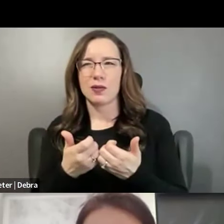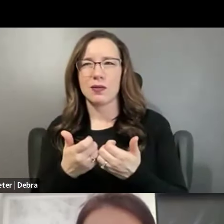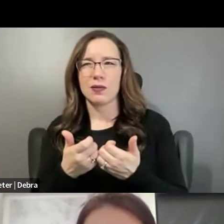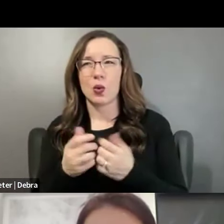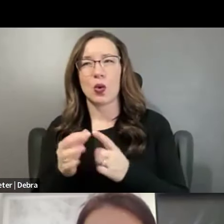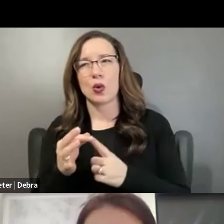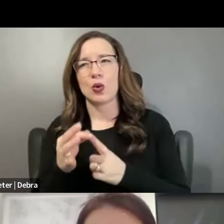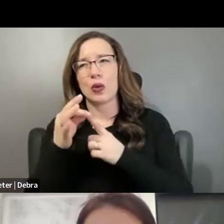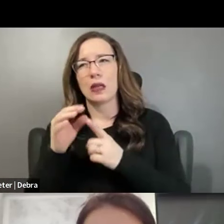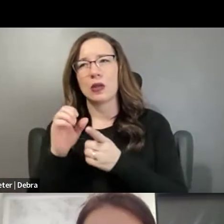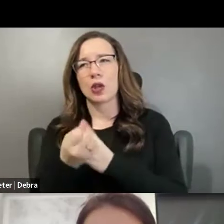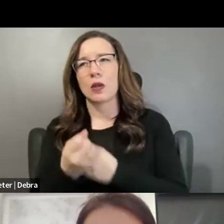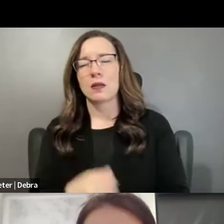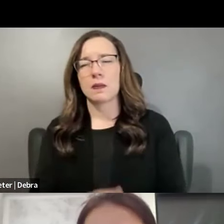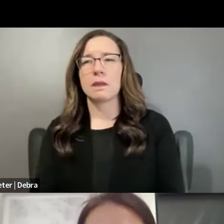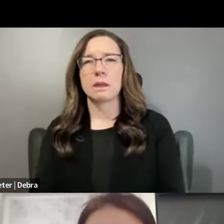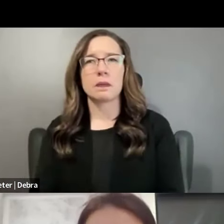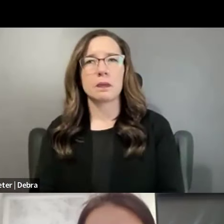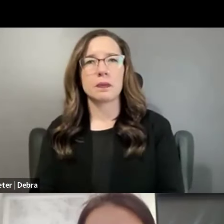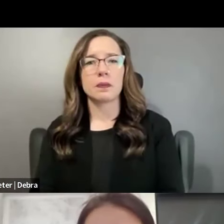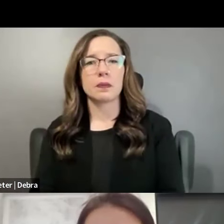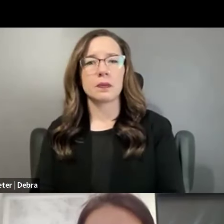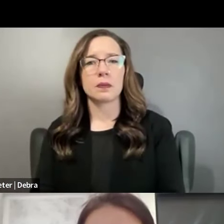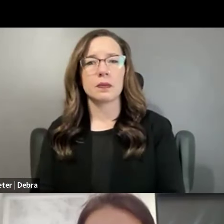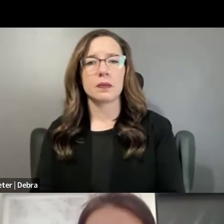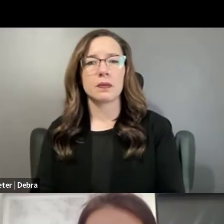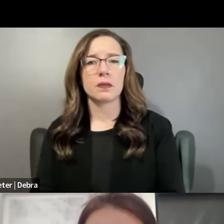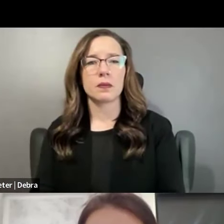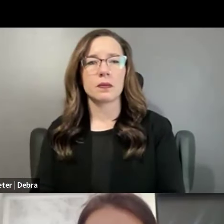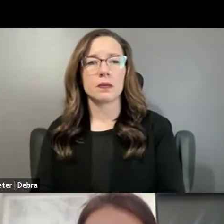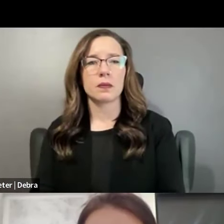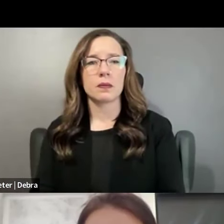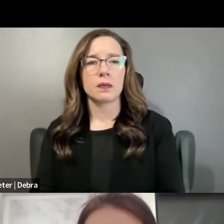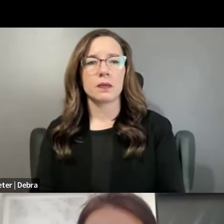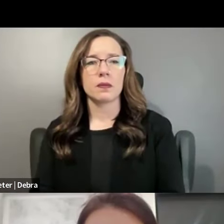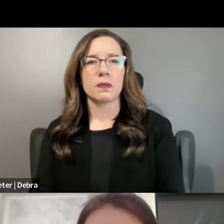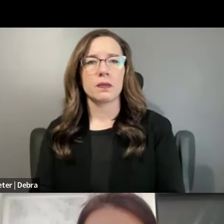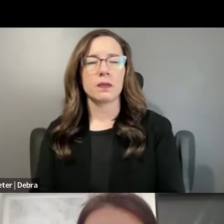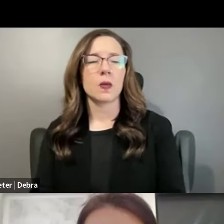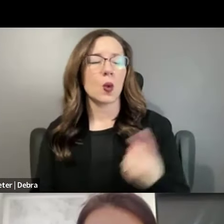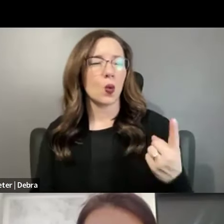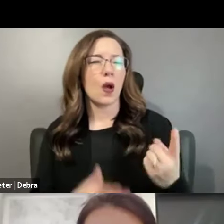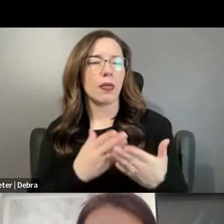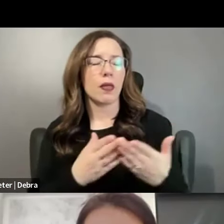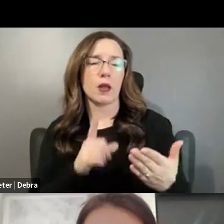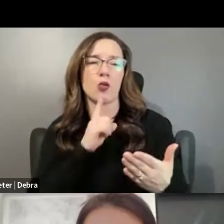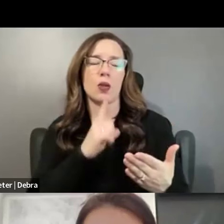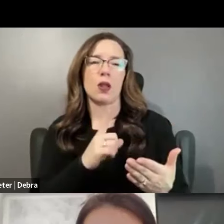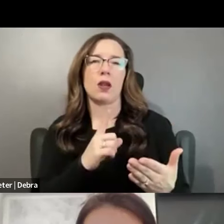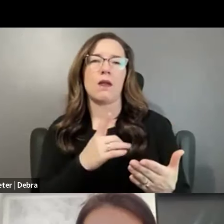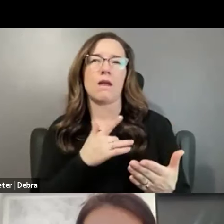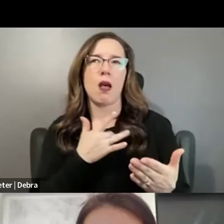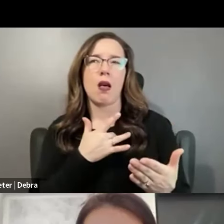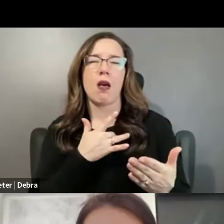One thing you said that really resonates with me goes back to the mention